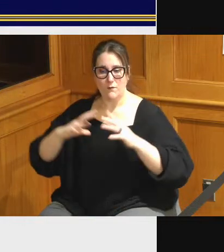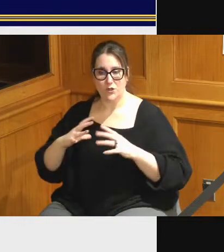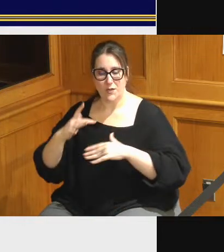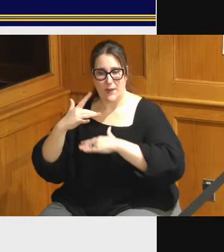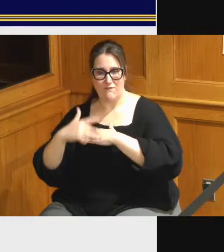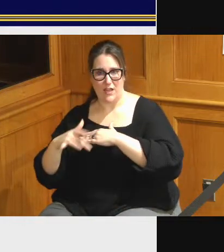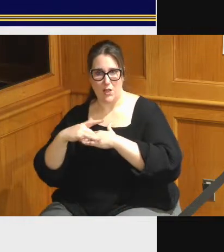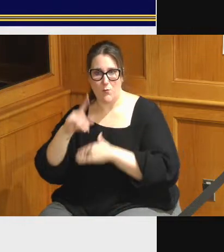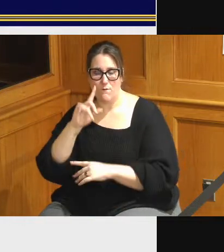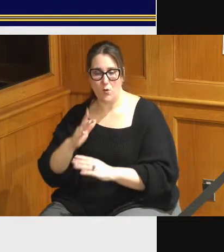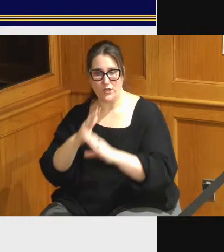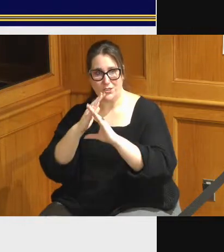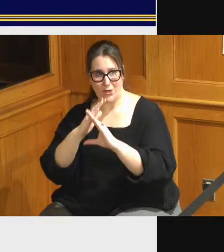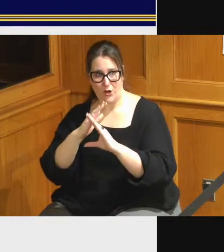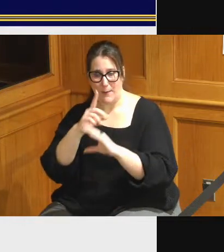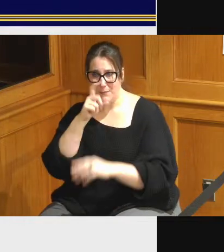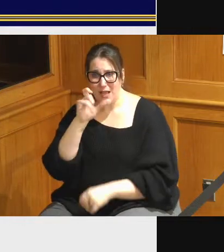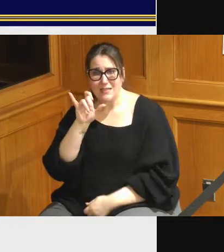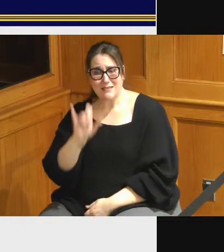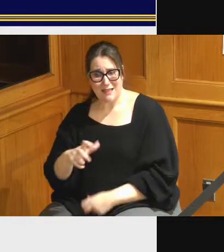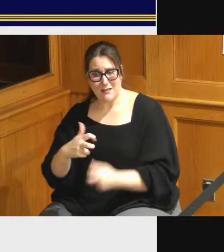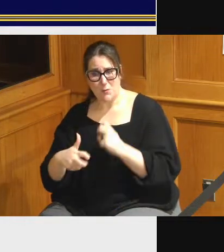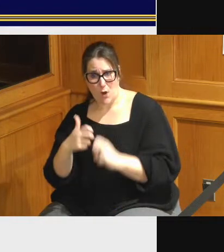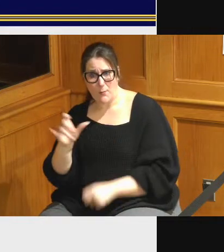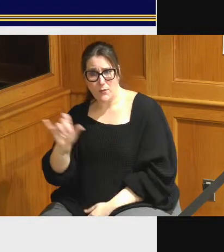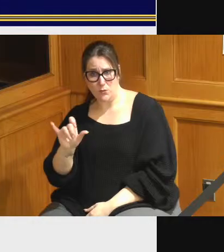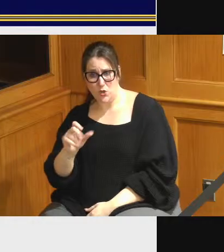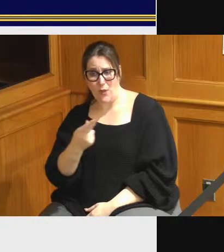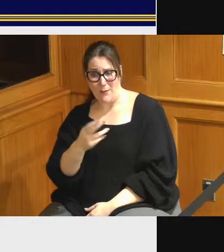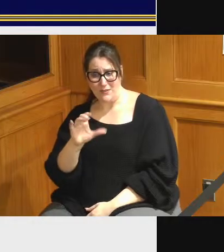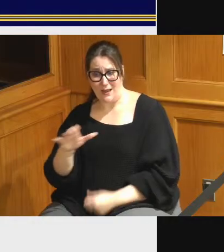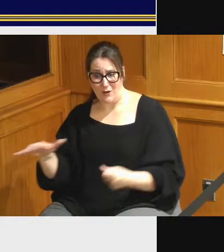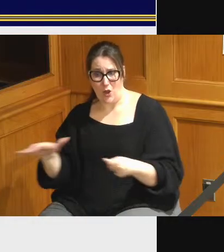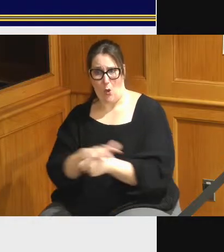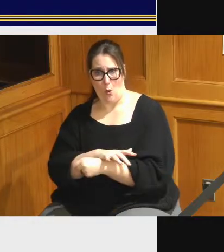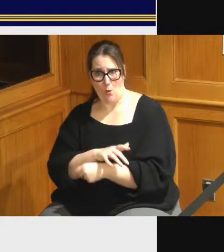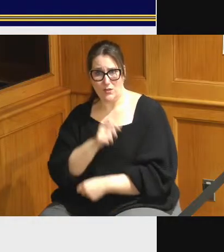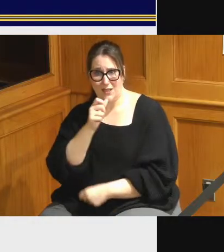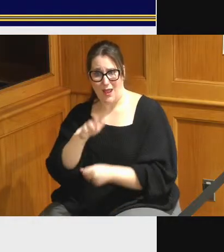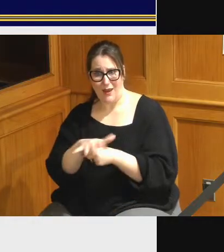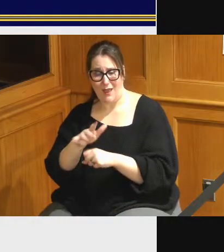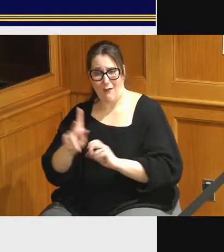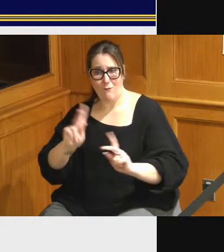for security because that's a problem too for Hamilton County as a whole. You know, people